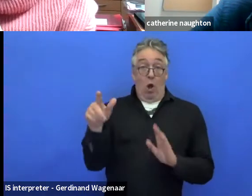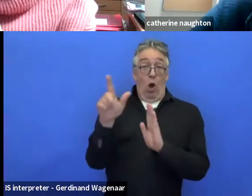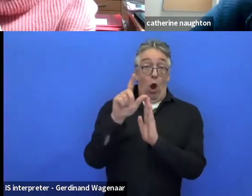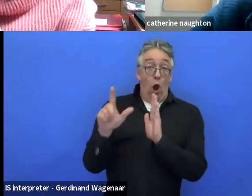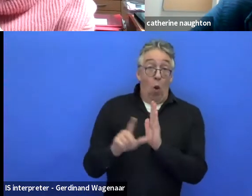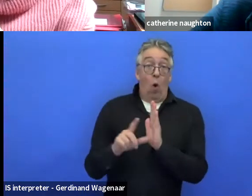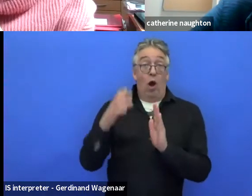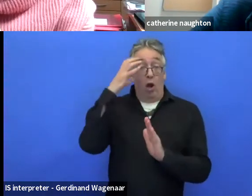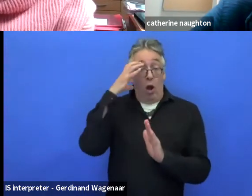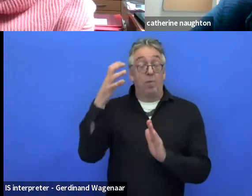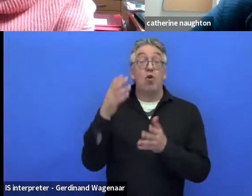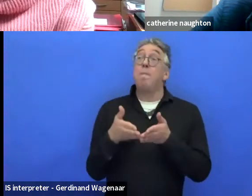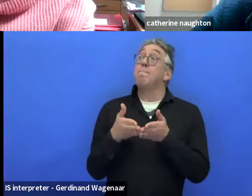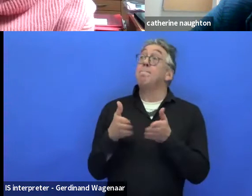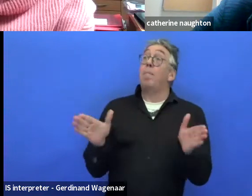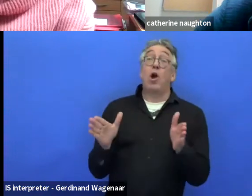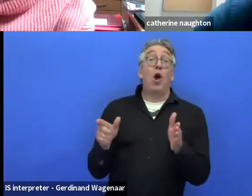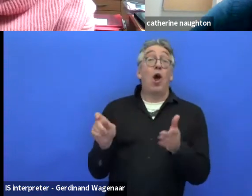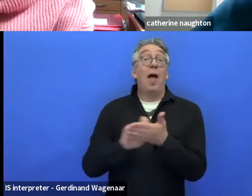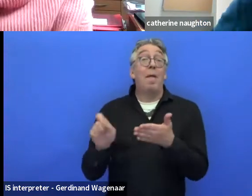Yes, I see a question from Marion Steff.